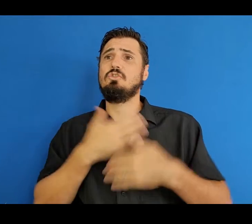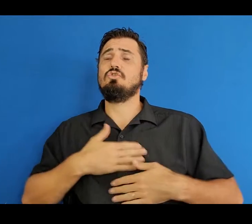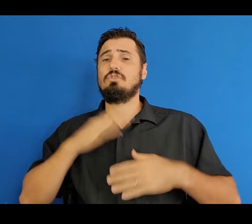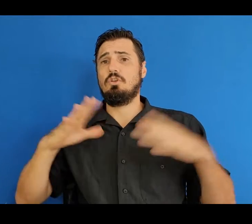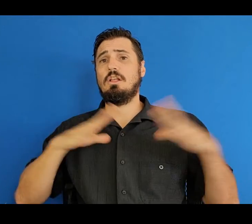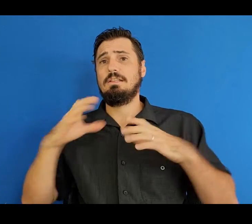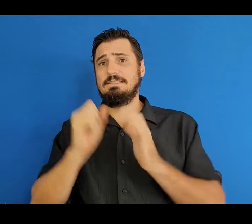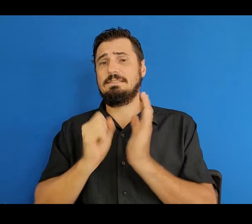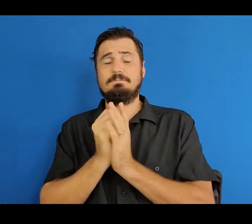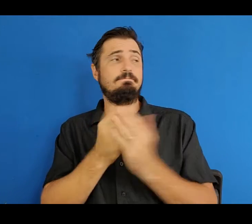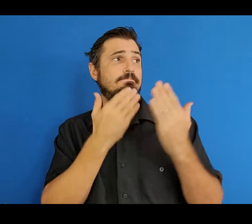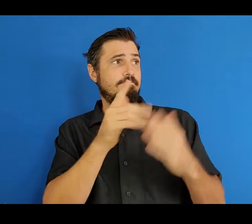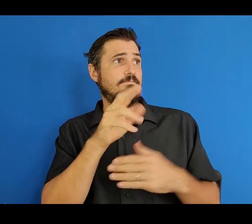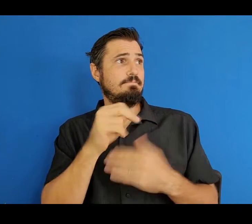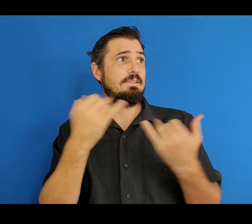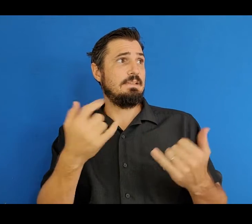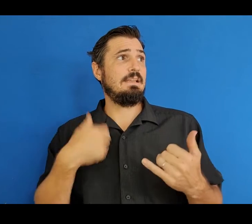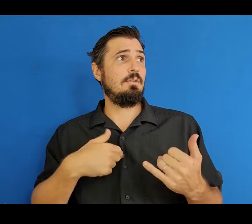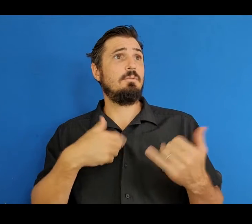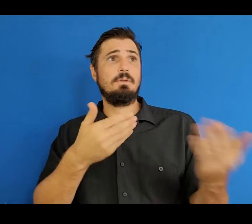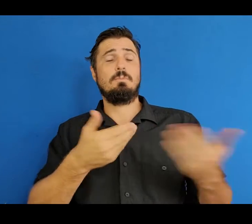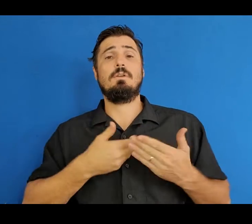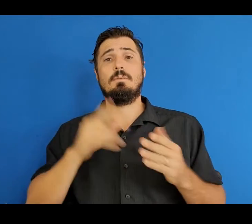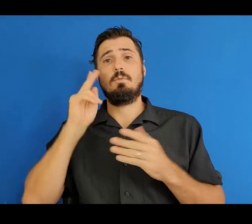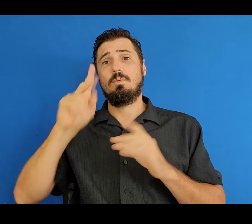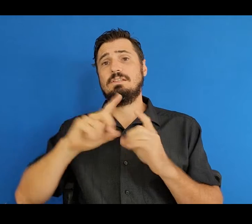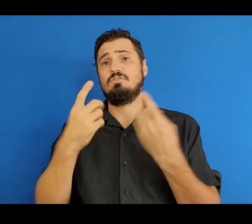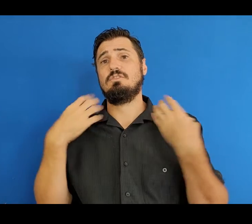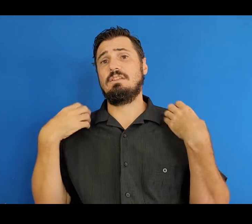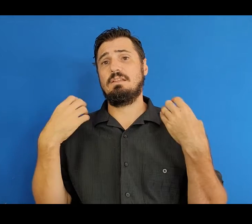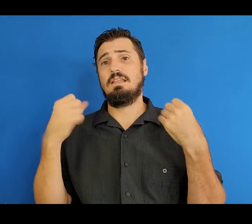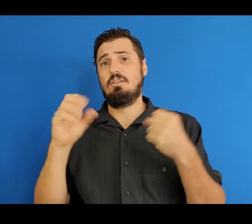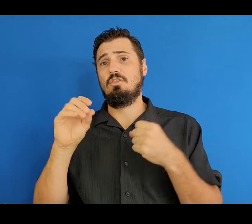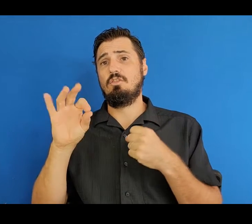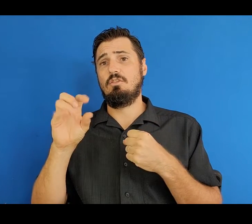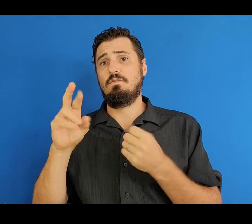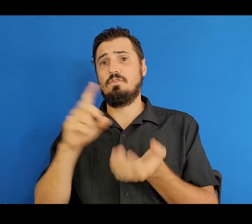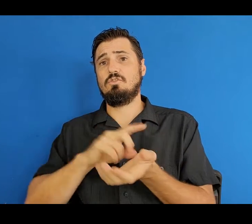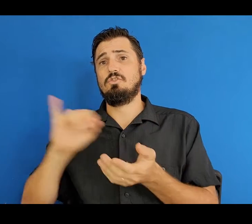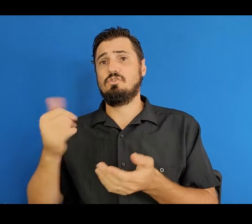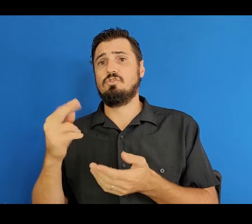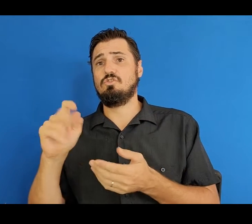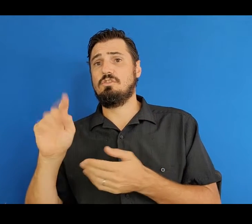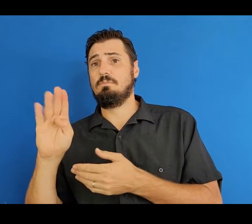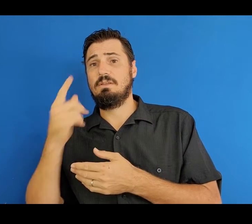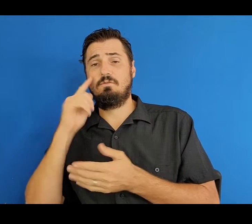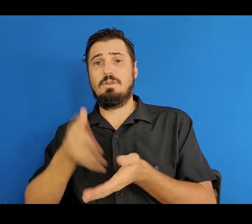Thanks Lauren Now we welcome Kaua‘i District Health Officer Dr. Janet Berreman for “Ask Dr. B.”